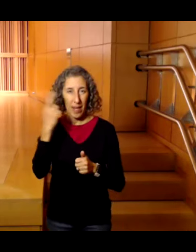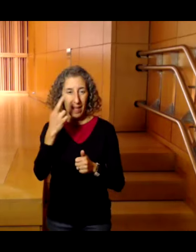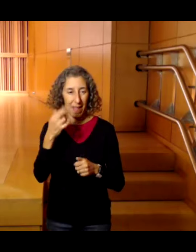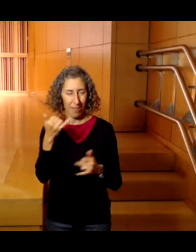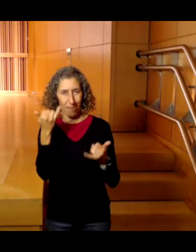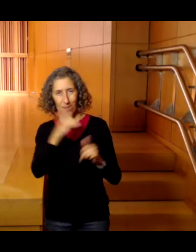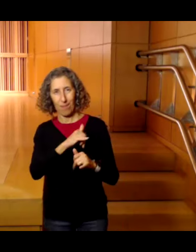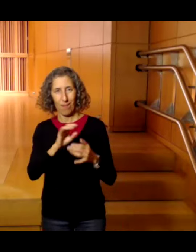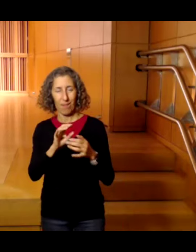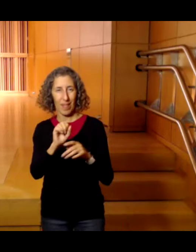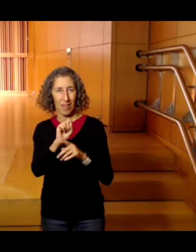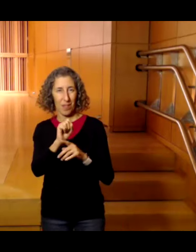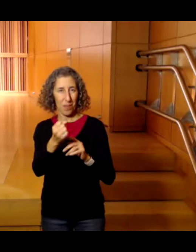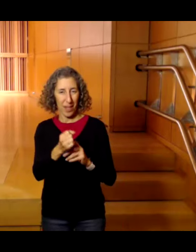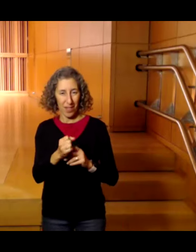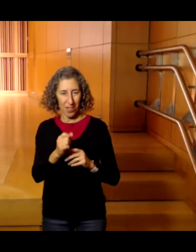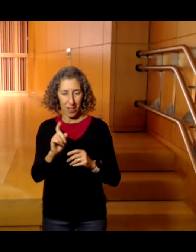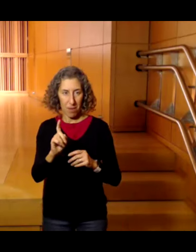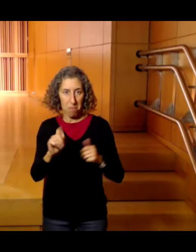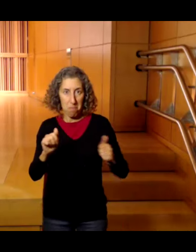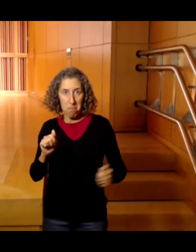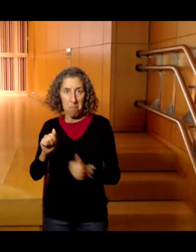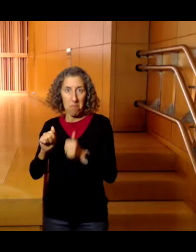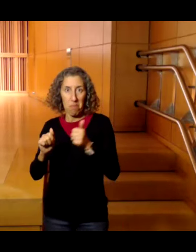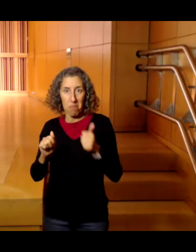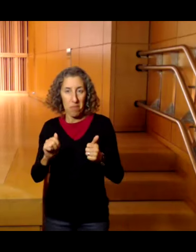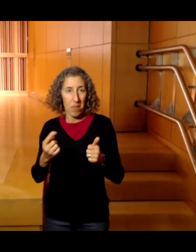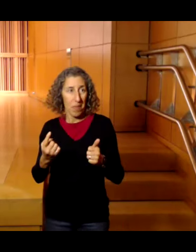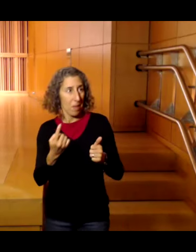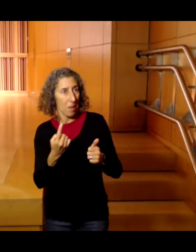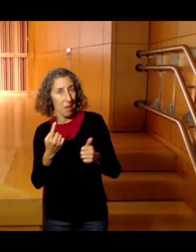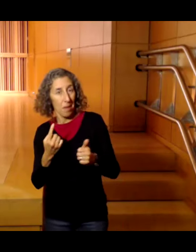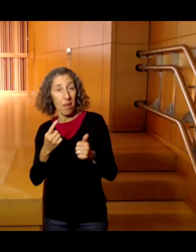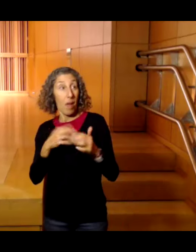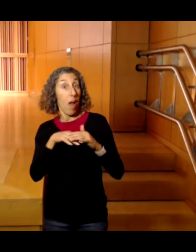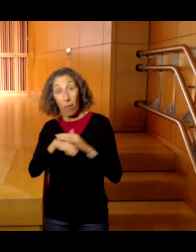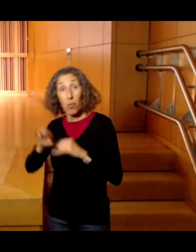the ways in which the practices and procedures of the church work to draw them together.